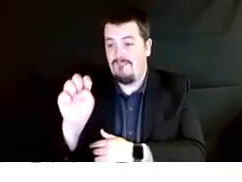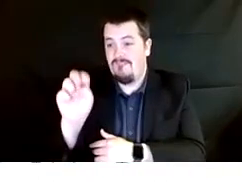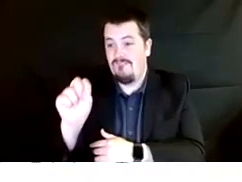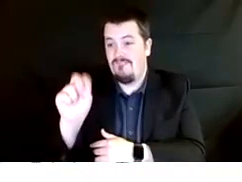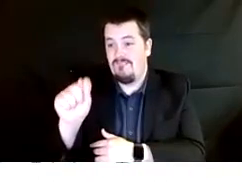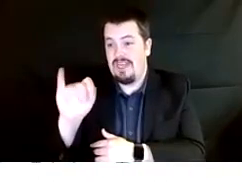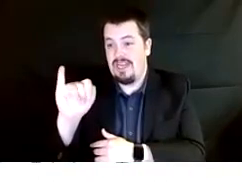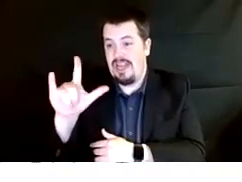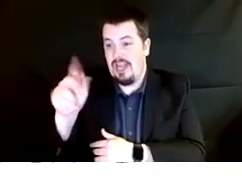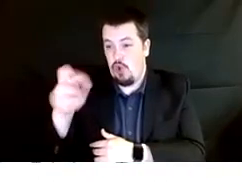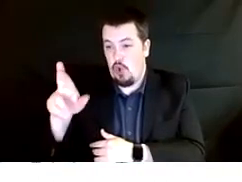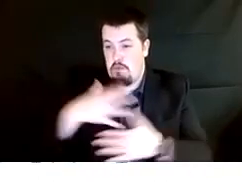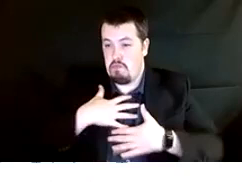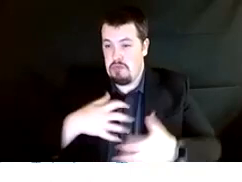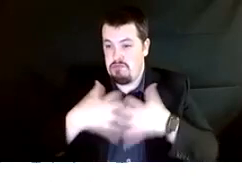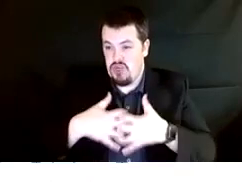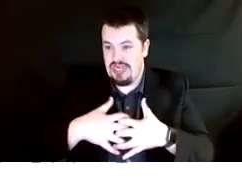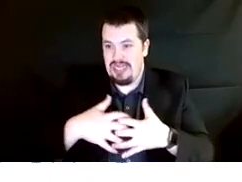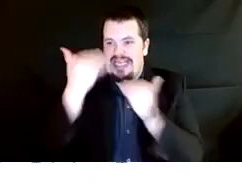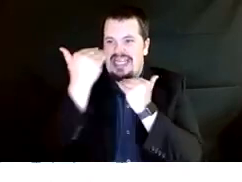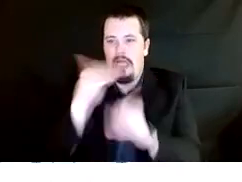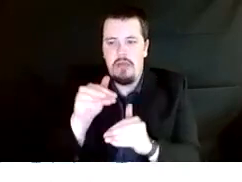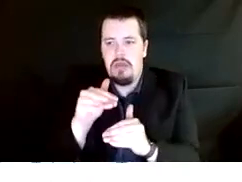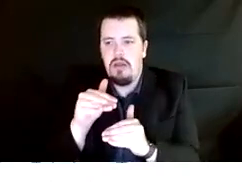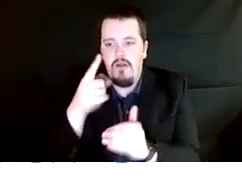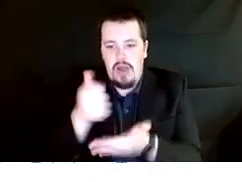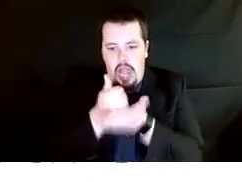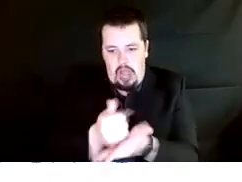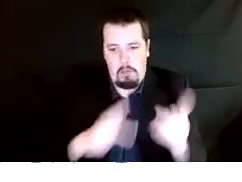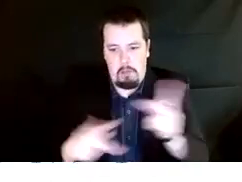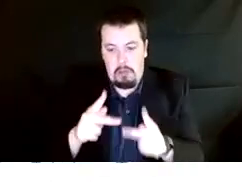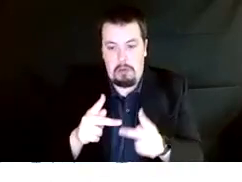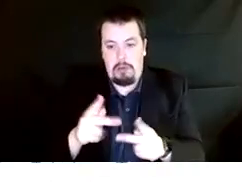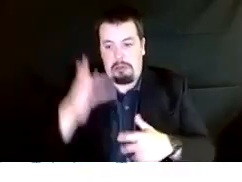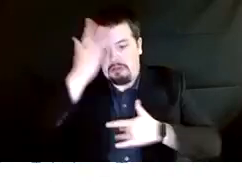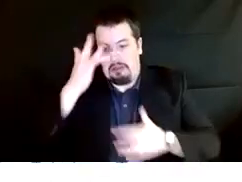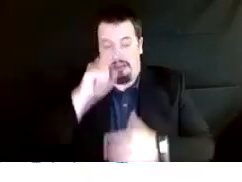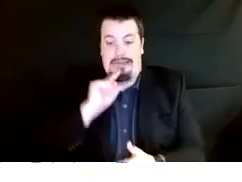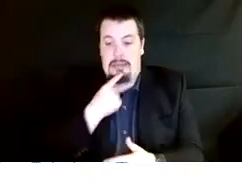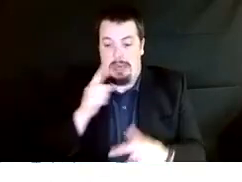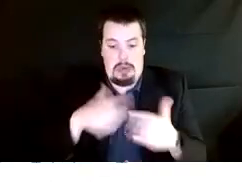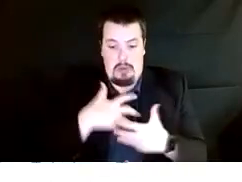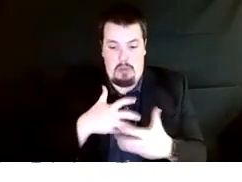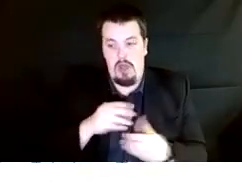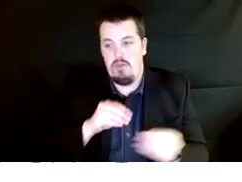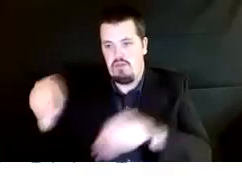the things that were used for people who were having serious trouble breathing with COVID and